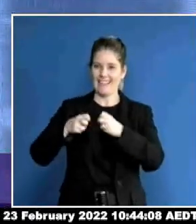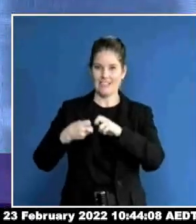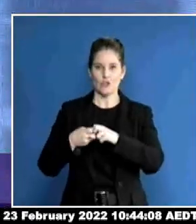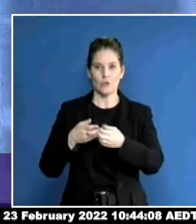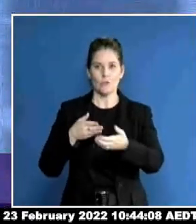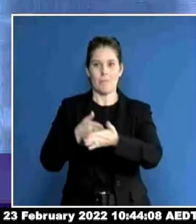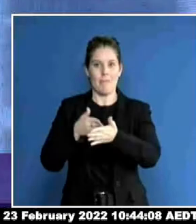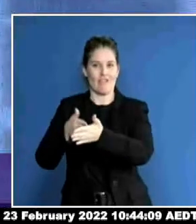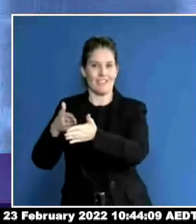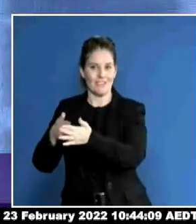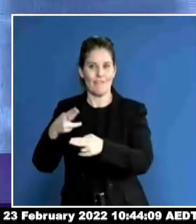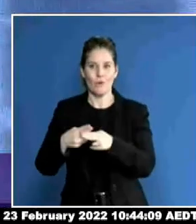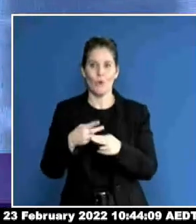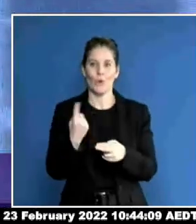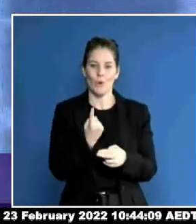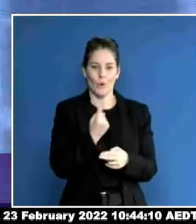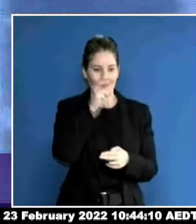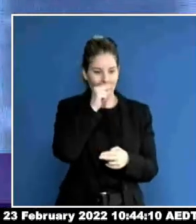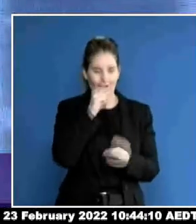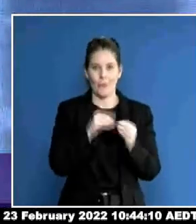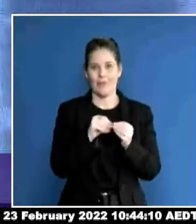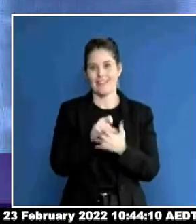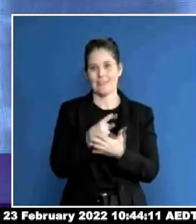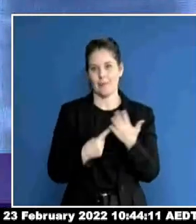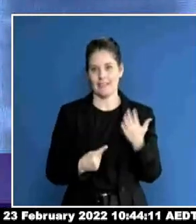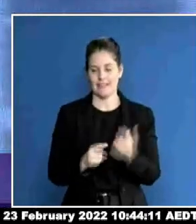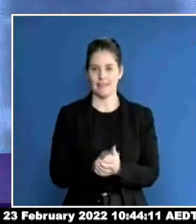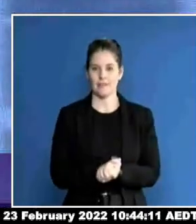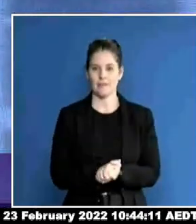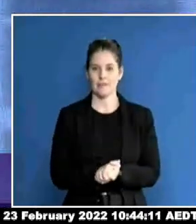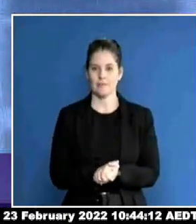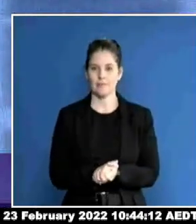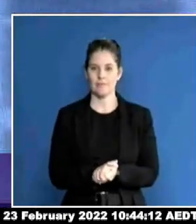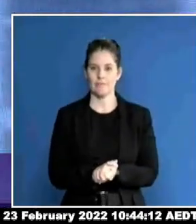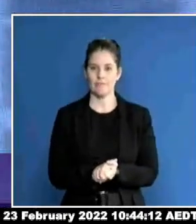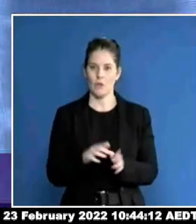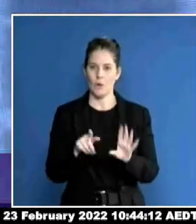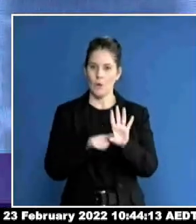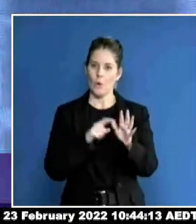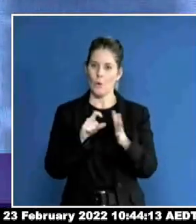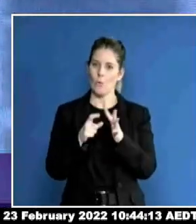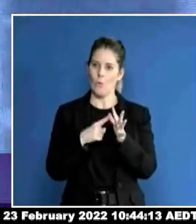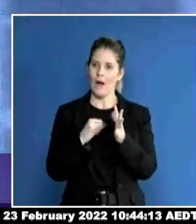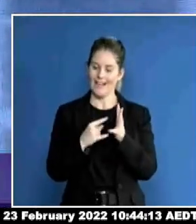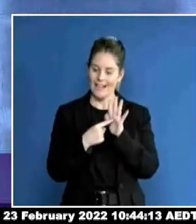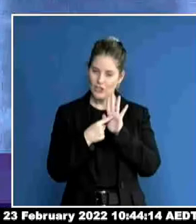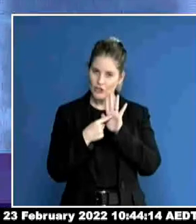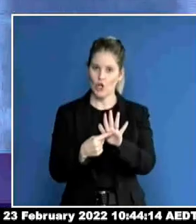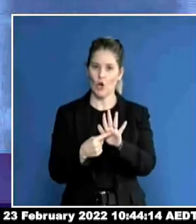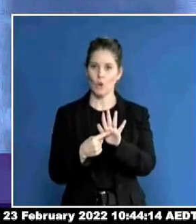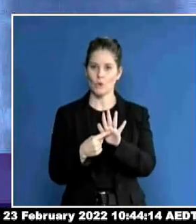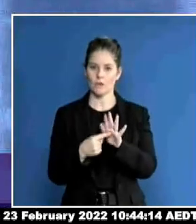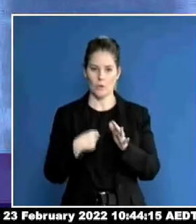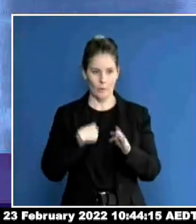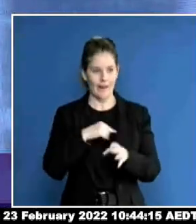YDAS model inclusion and self-determination by the fact that they are guided by young